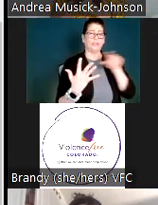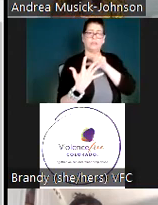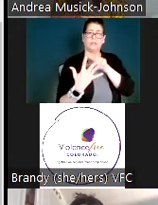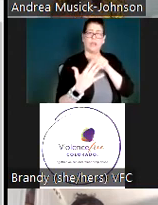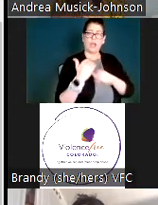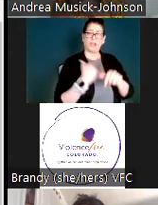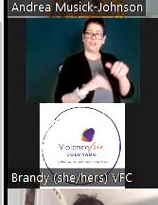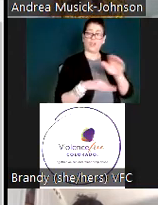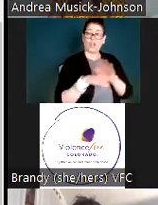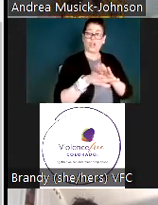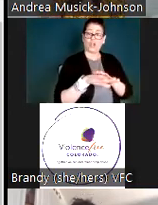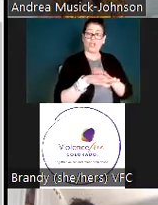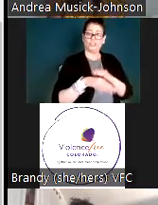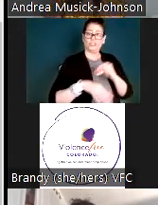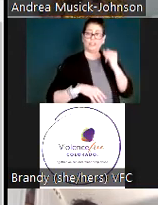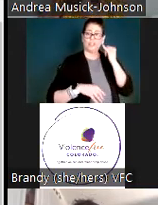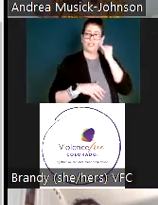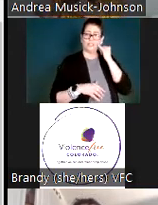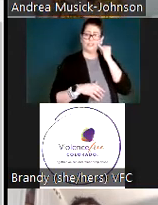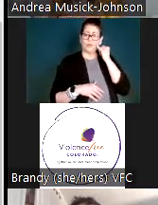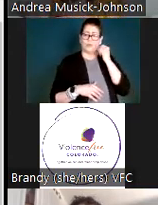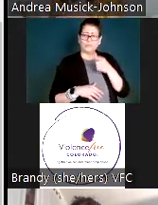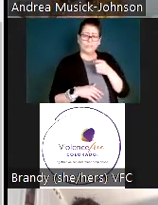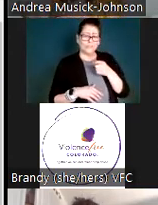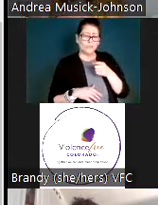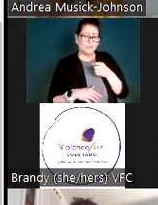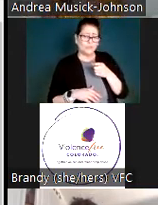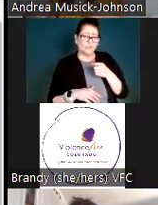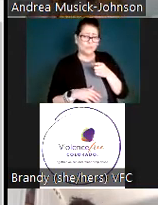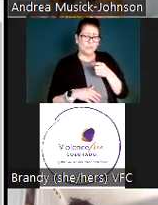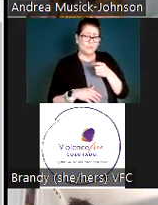but you wanted to see if your in-app notifications had sent you anything